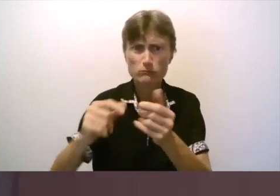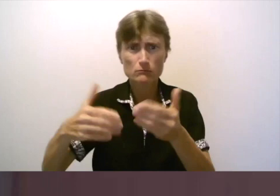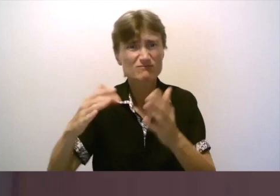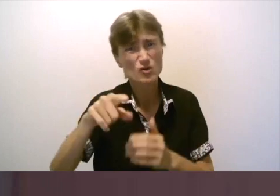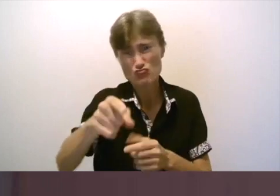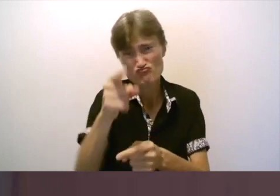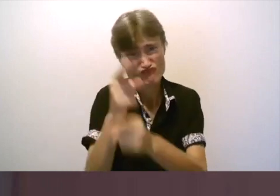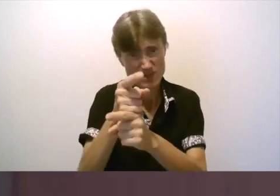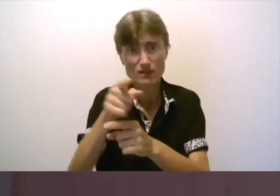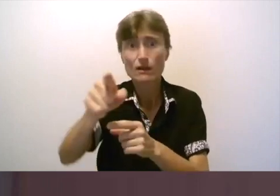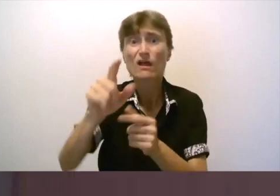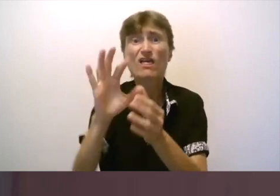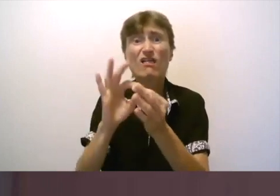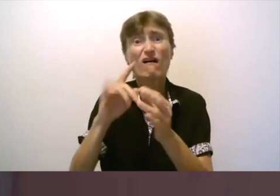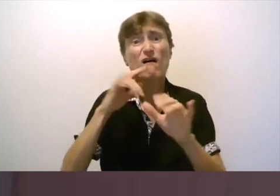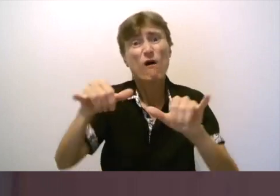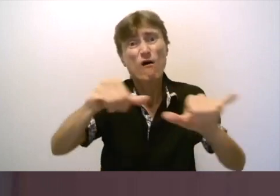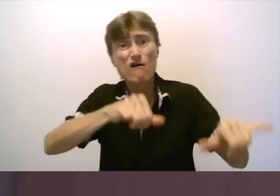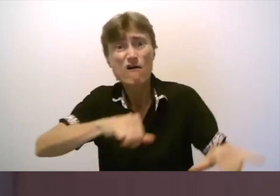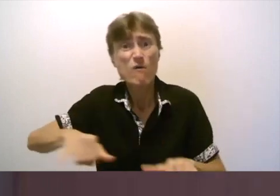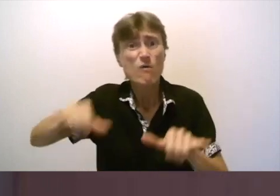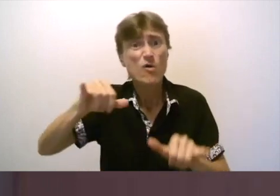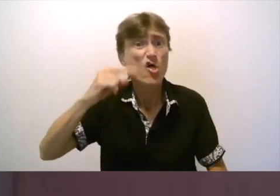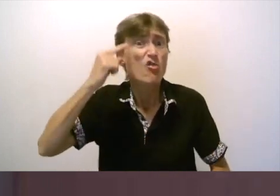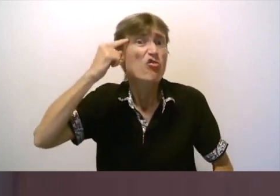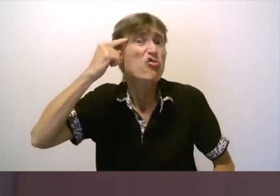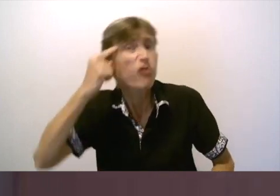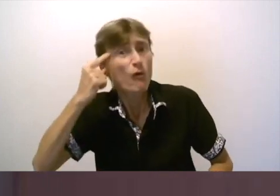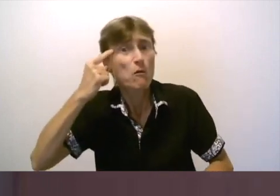the stereotypes uh about the lazy artist um an artist